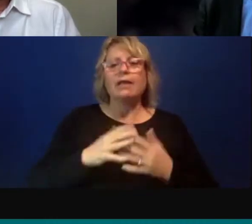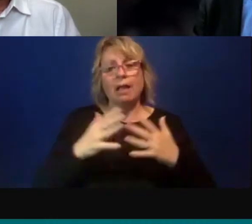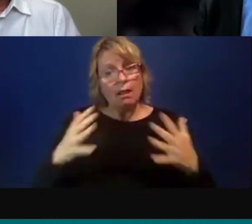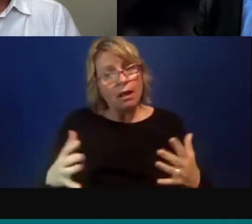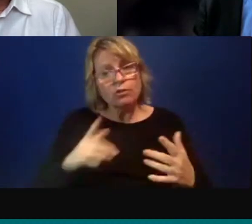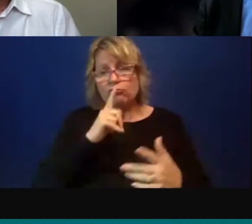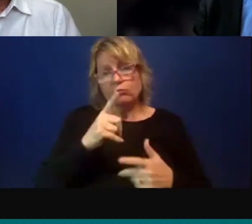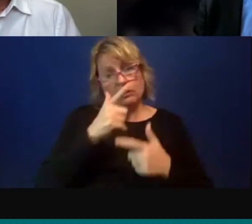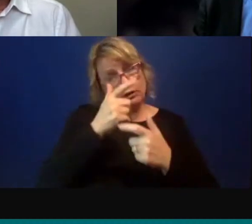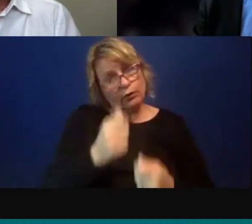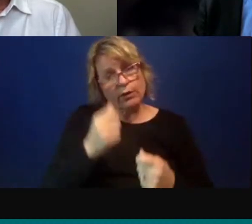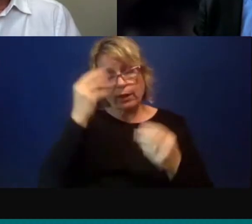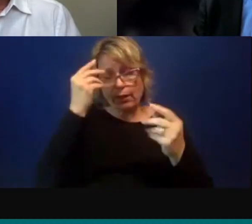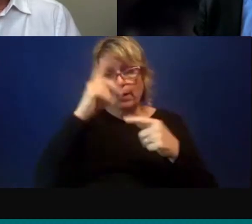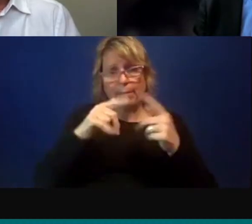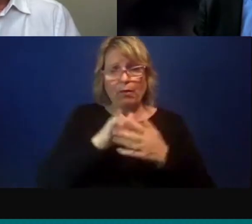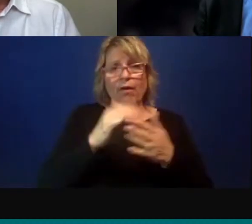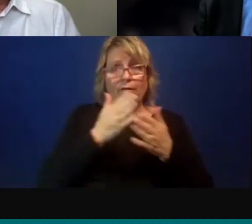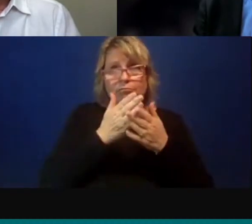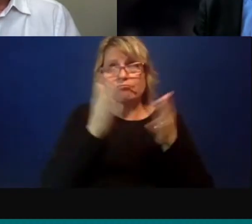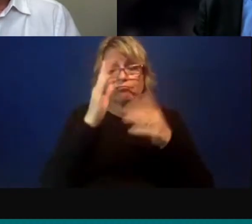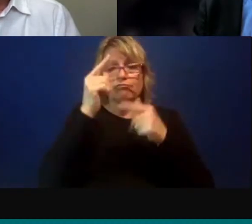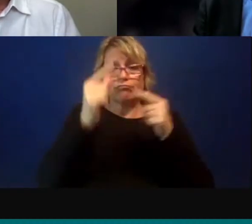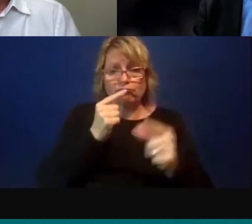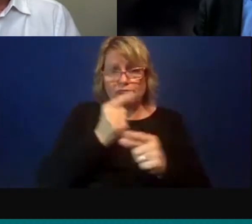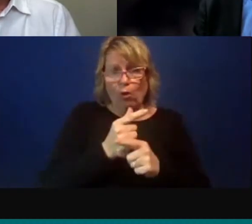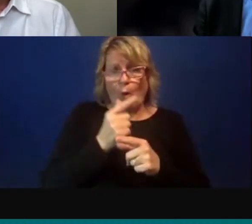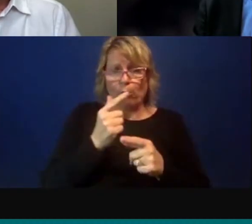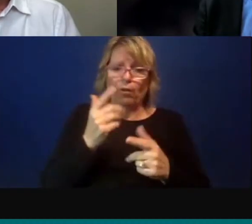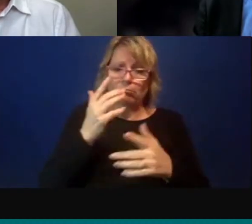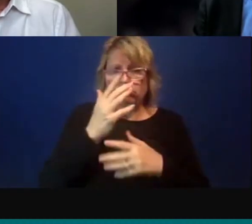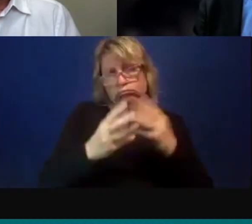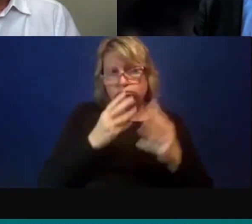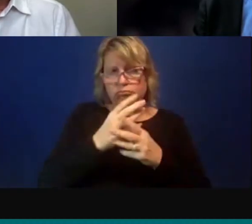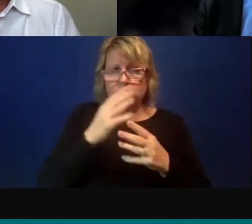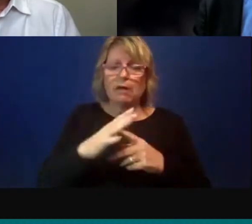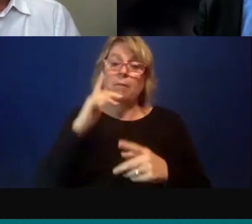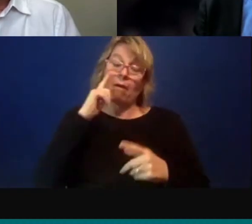to think about that from a global technology standpoint. I will say that for Telehealth,